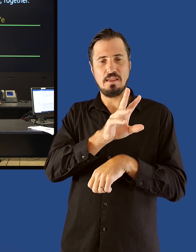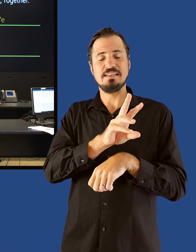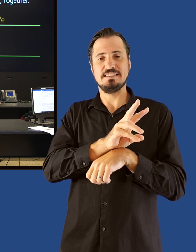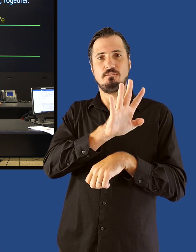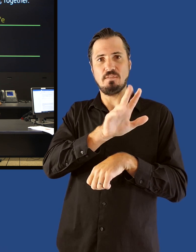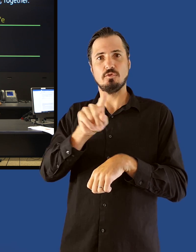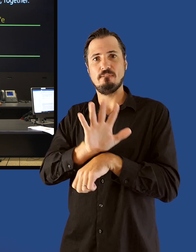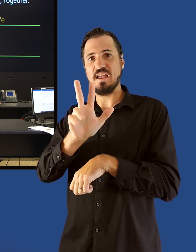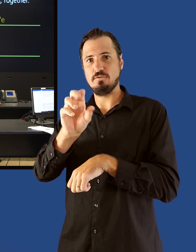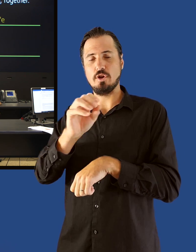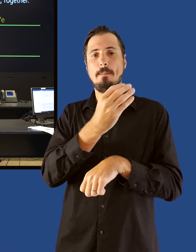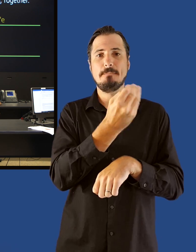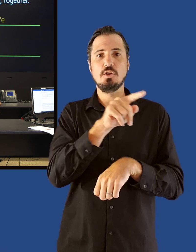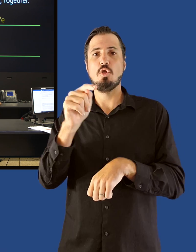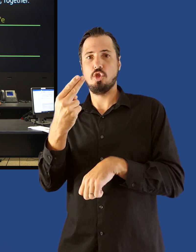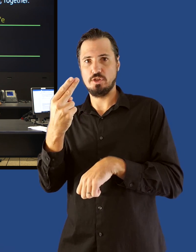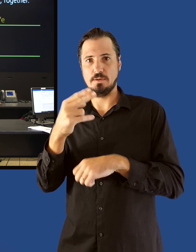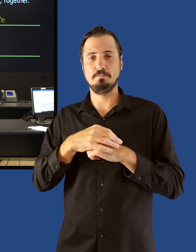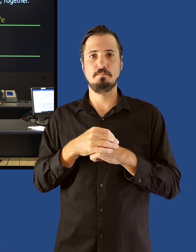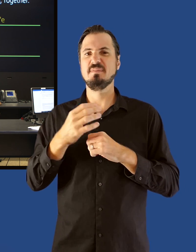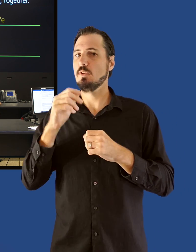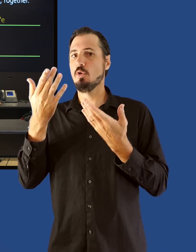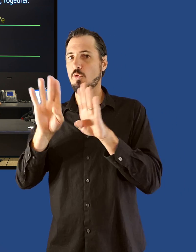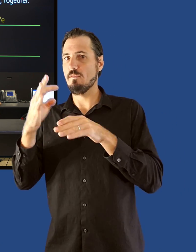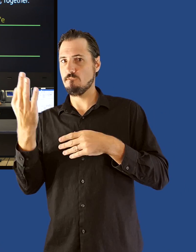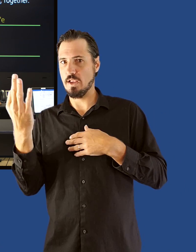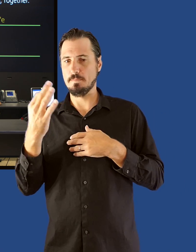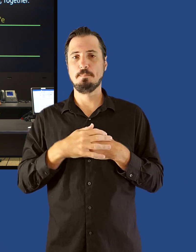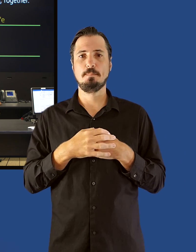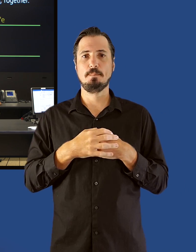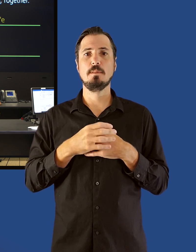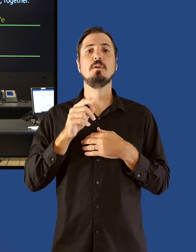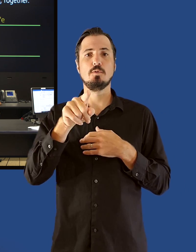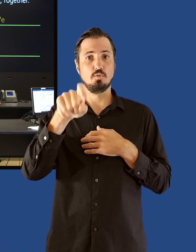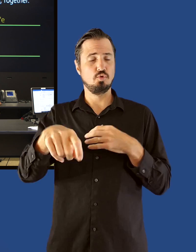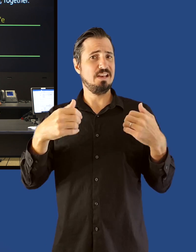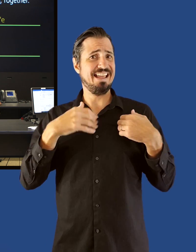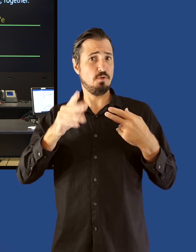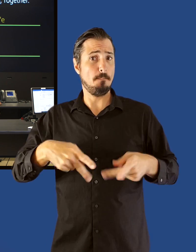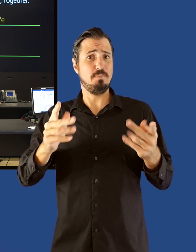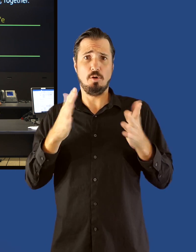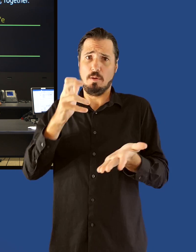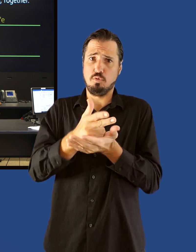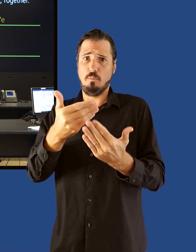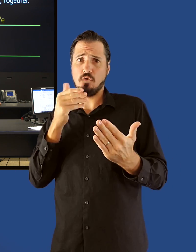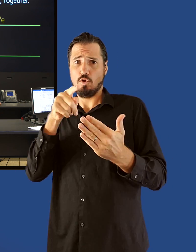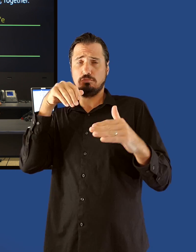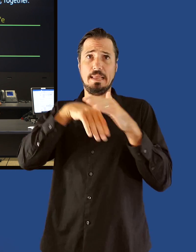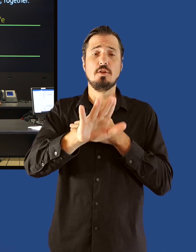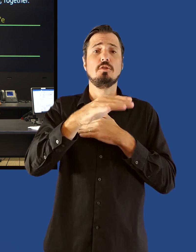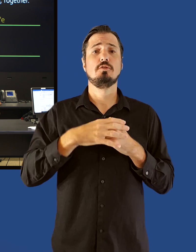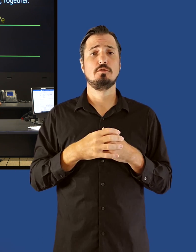All customers should have their permit applications completed prior to approaching the front counter. Only two customers will be allowed into the lobby at a time.